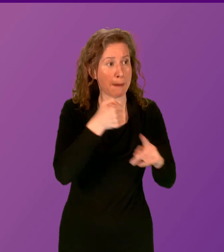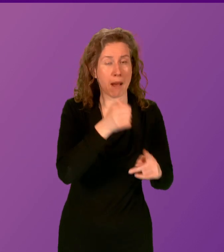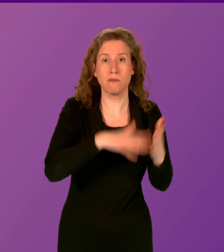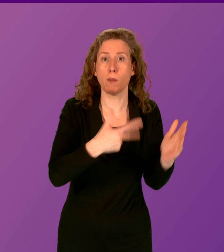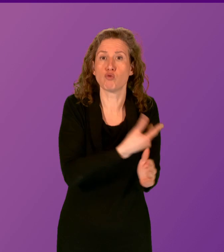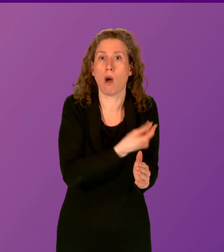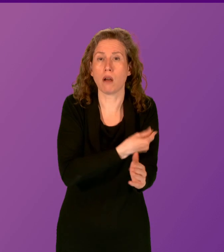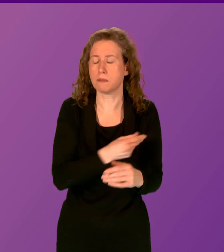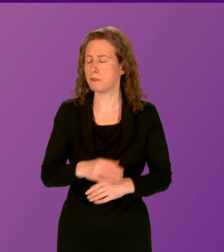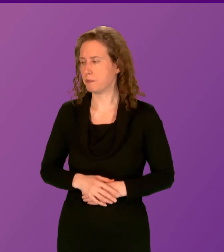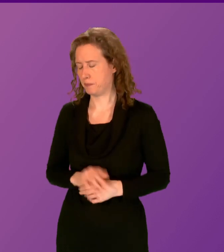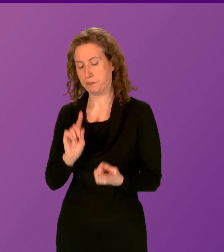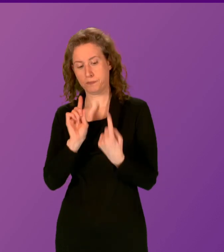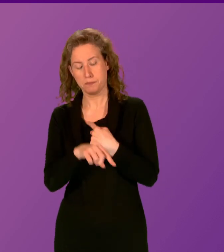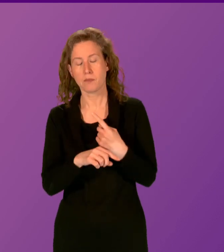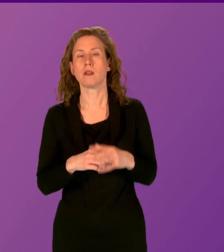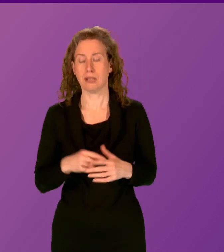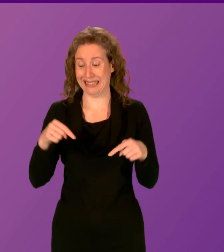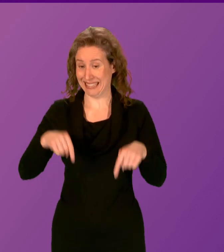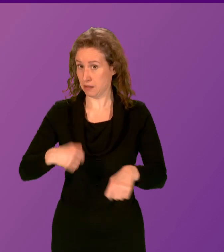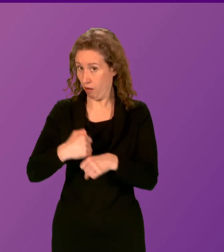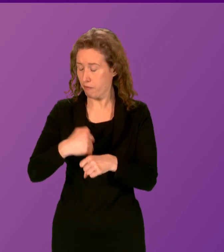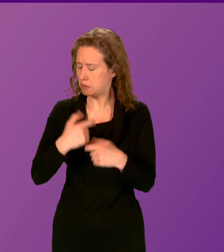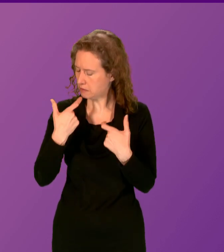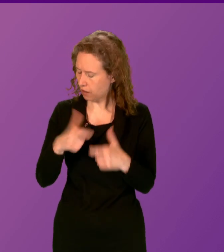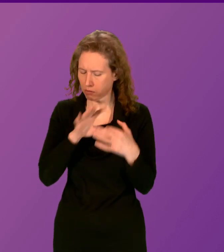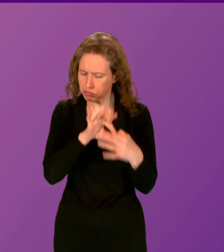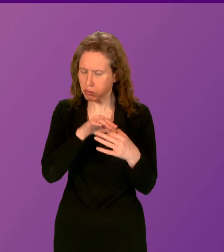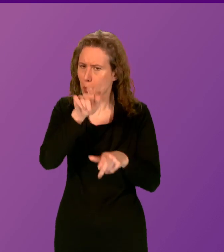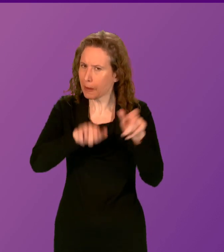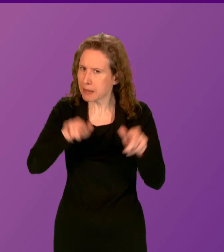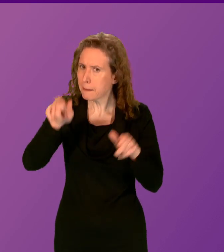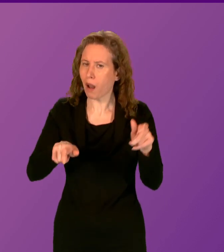The Government continues to engage with those who have lived experience and are on their recovery journey.